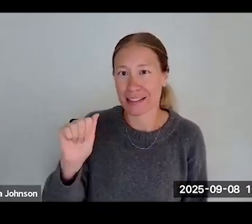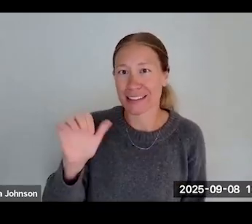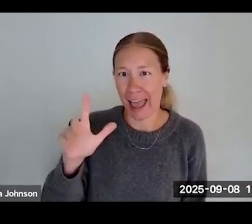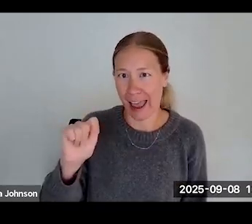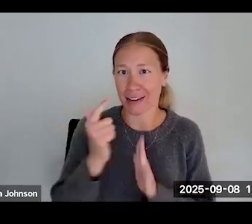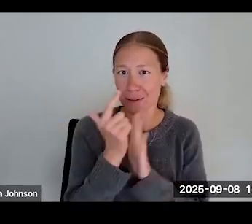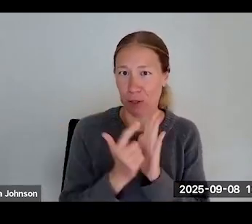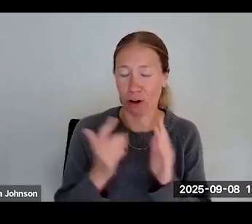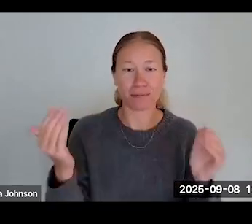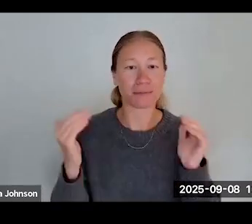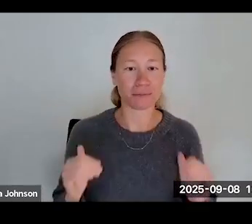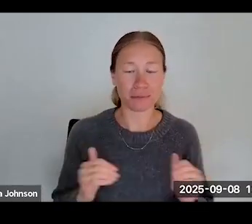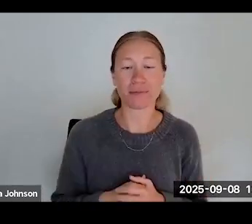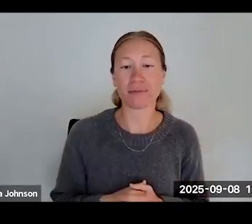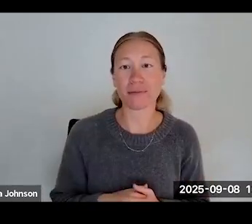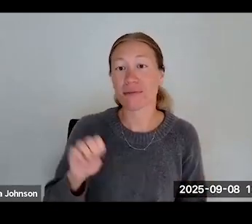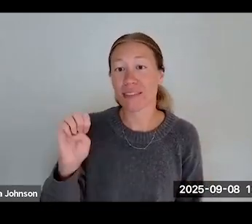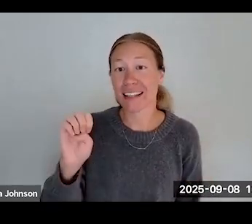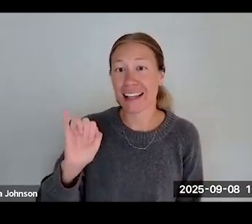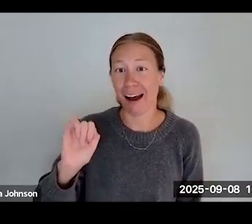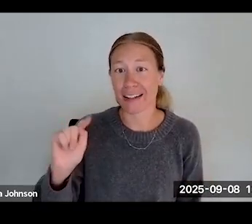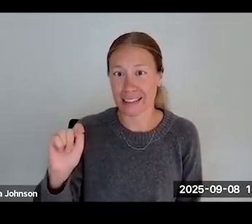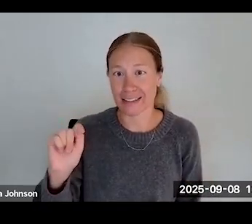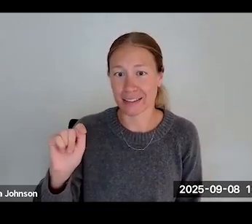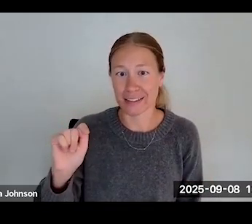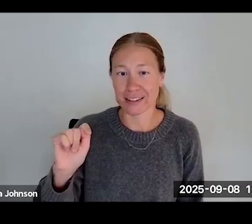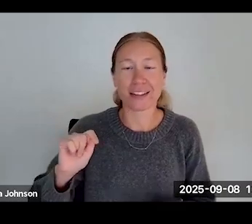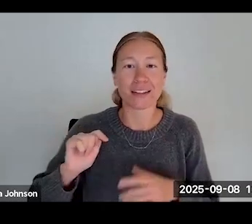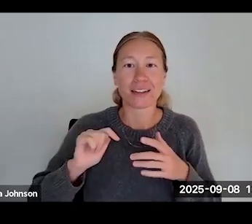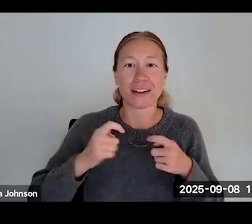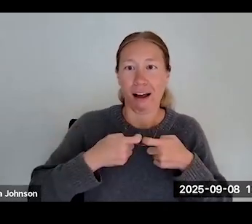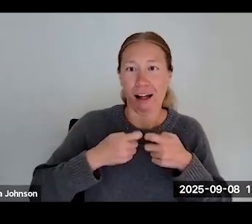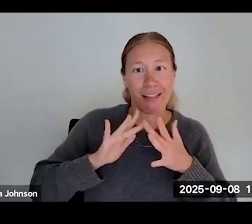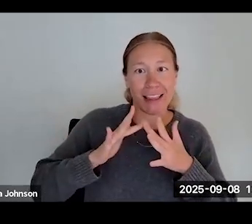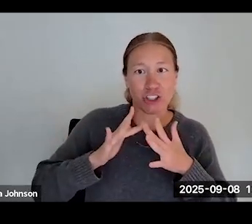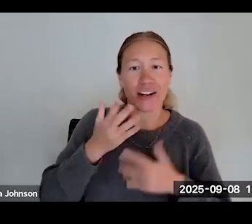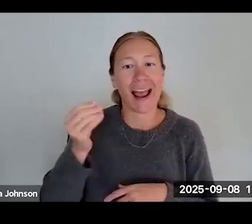The second second acronym is EIT for Electronic and Information Technology.